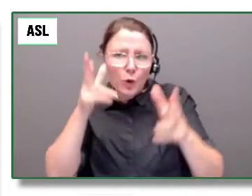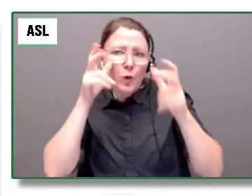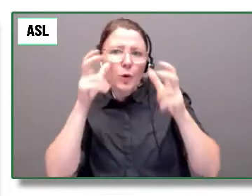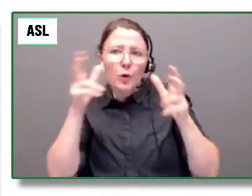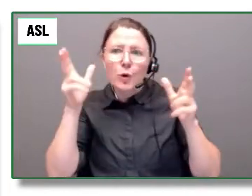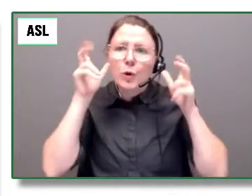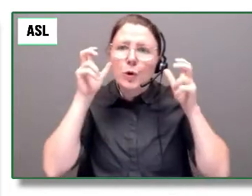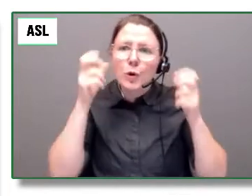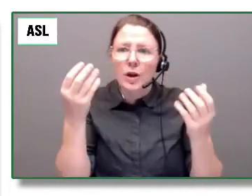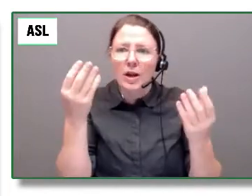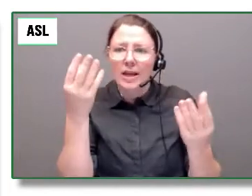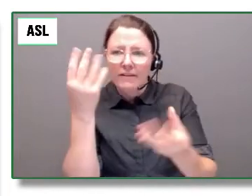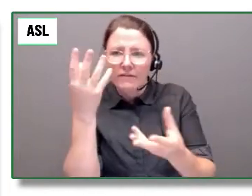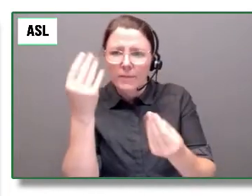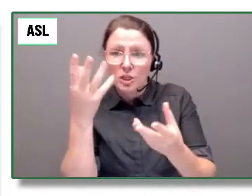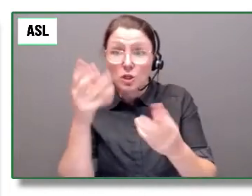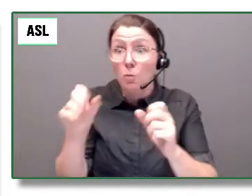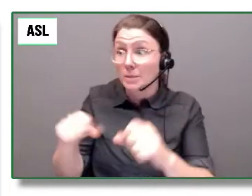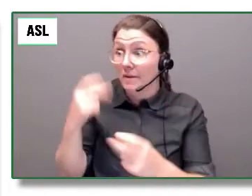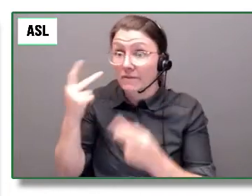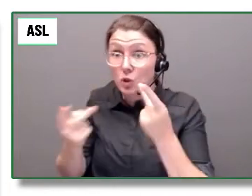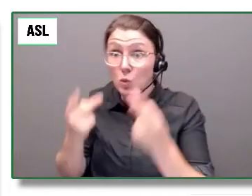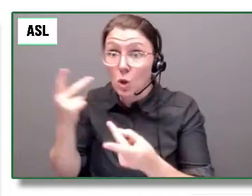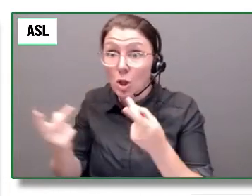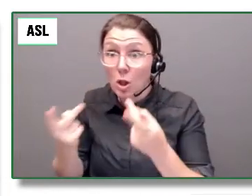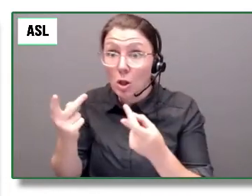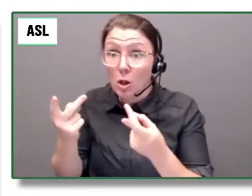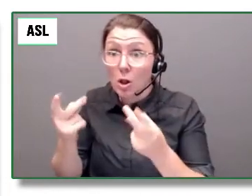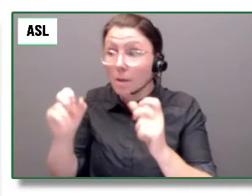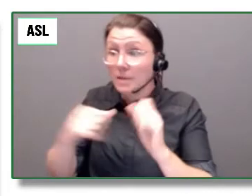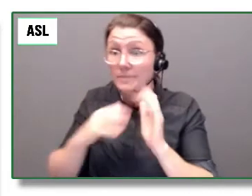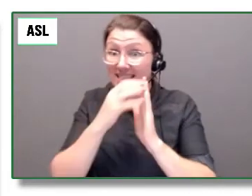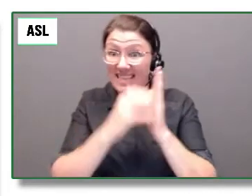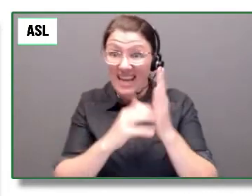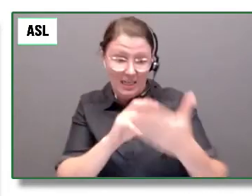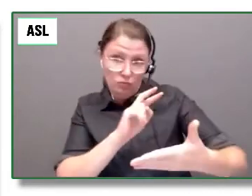visuals, perhaps that's through text. It could be through audio and it could be